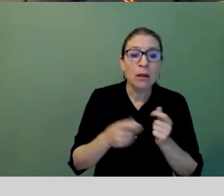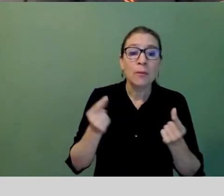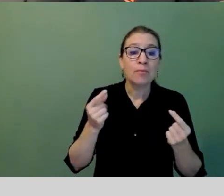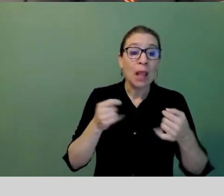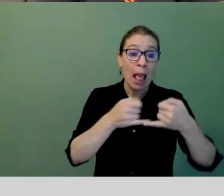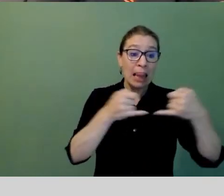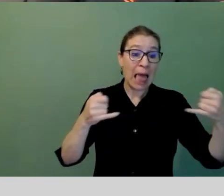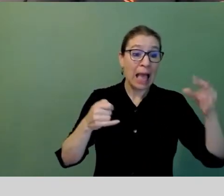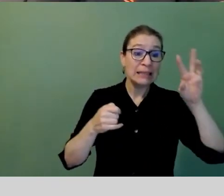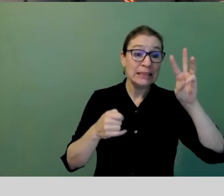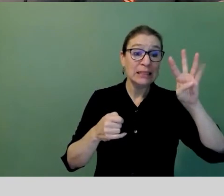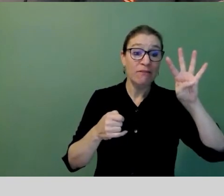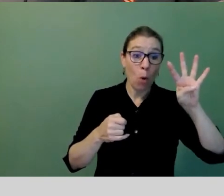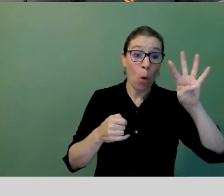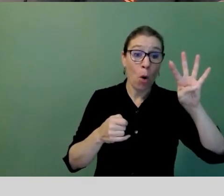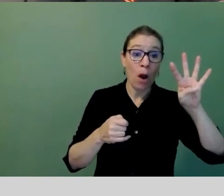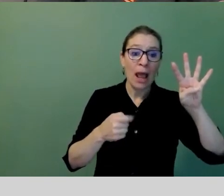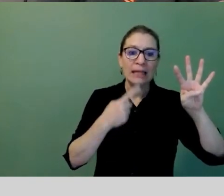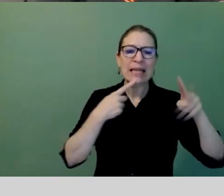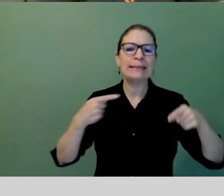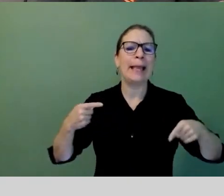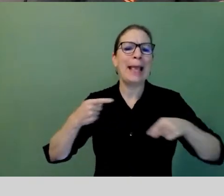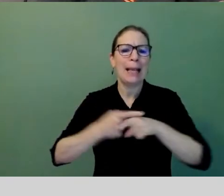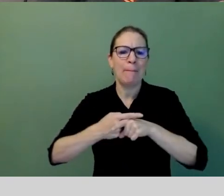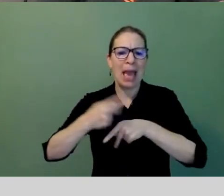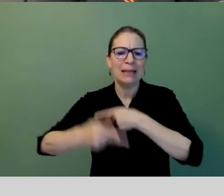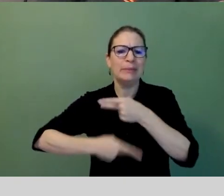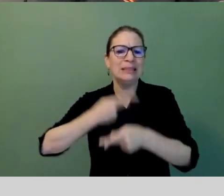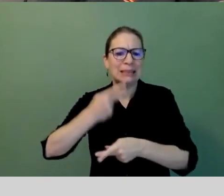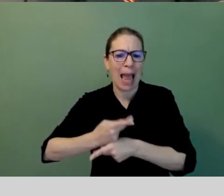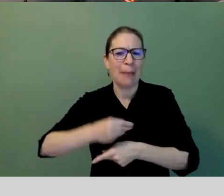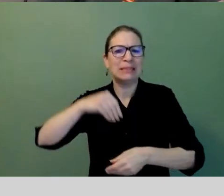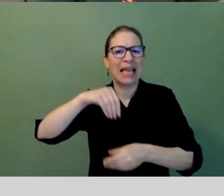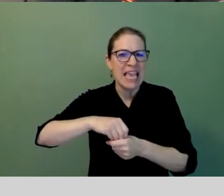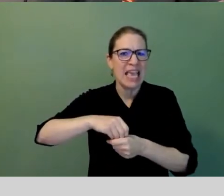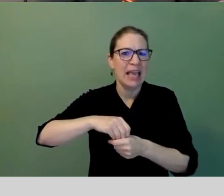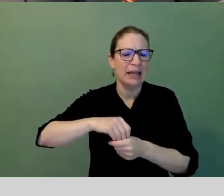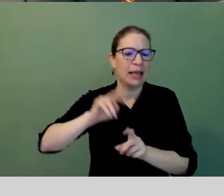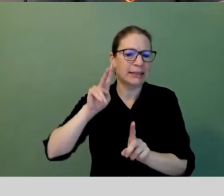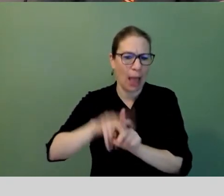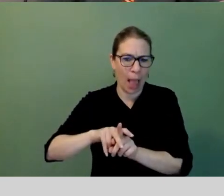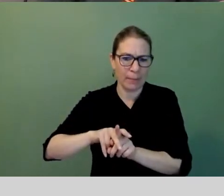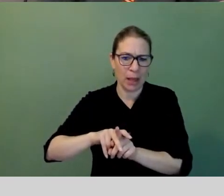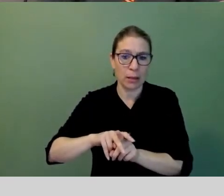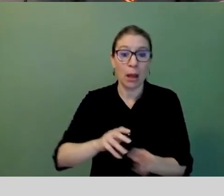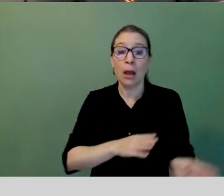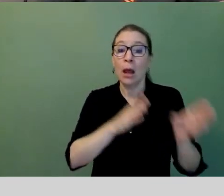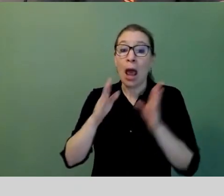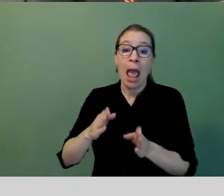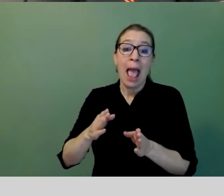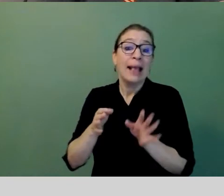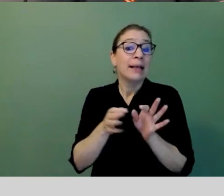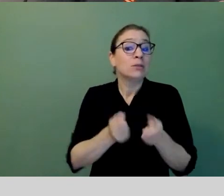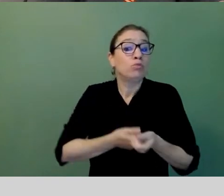So at line number 64, it is incompatible types in assignment, that is expression has type optional of user,